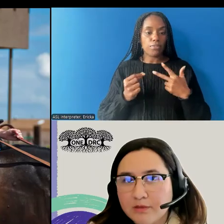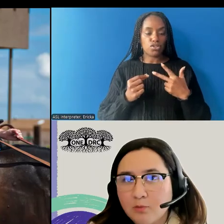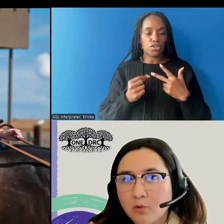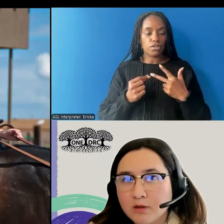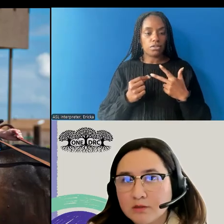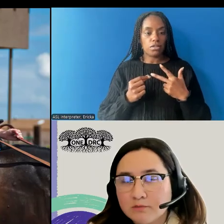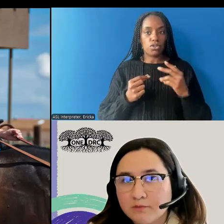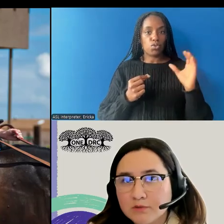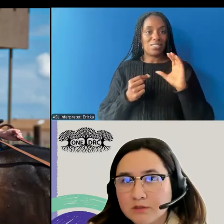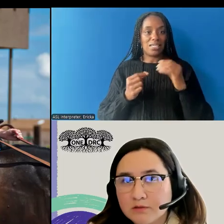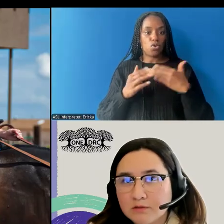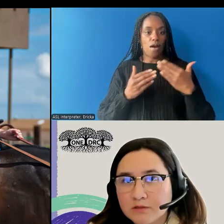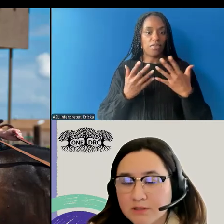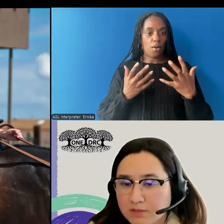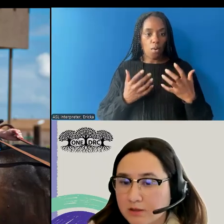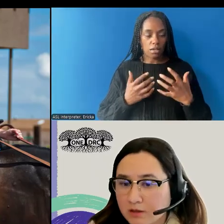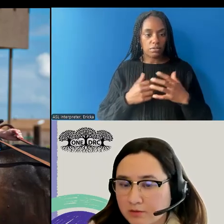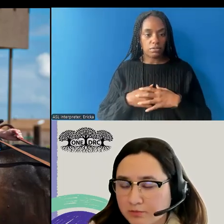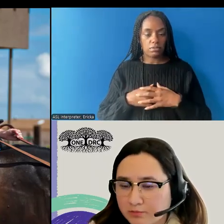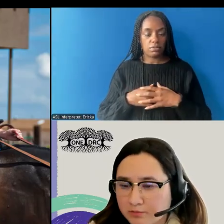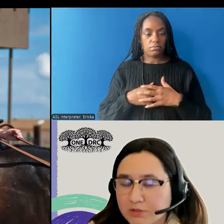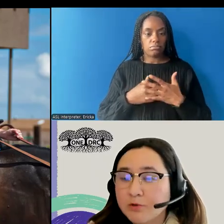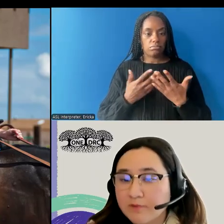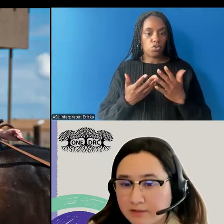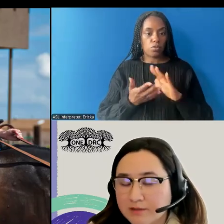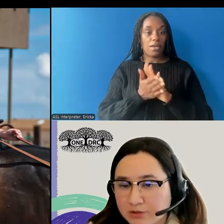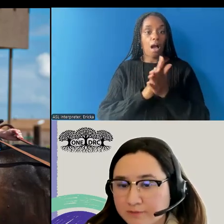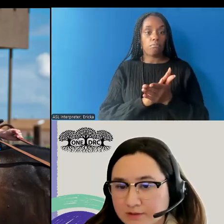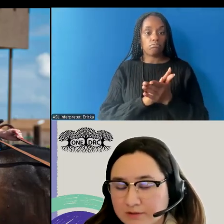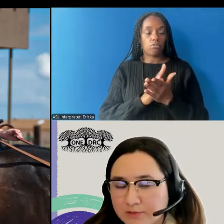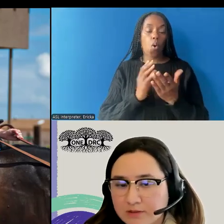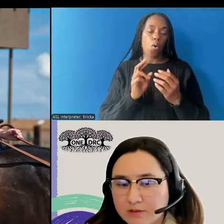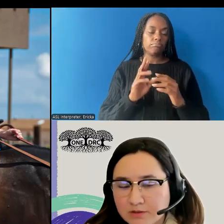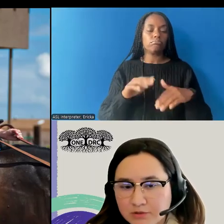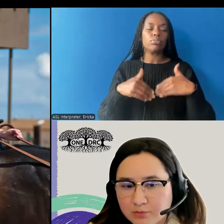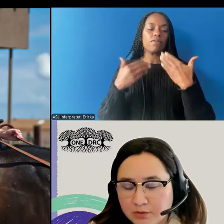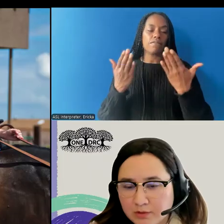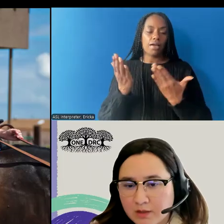they want to be, to provide that service right, to the consumer.